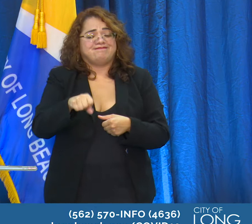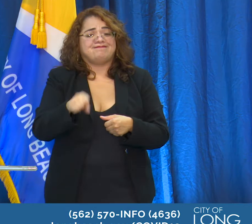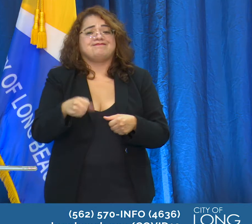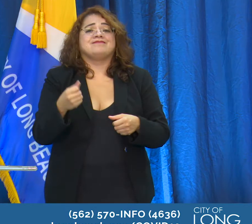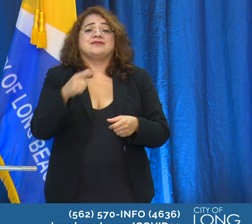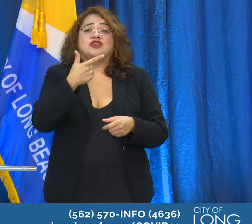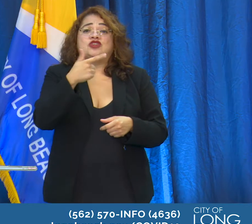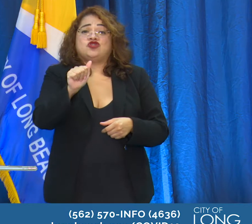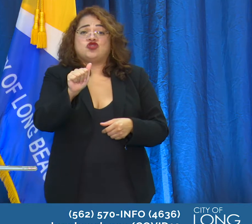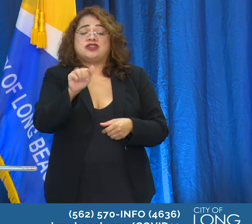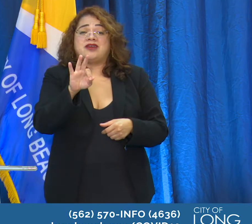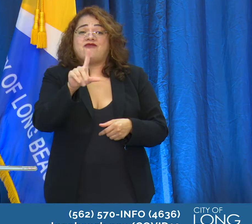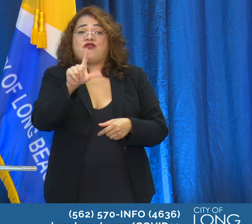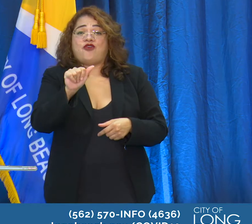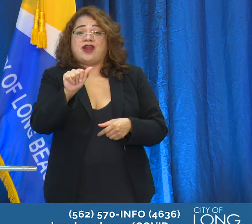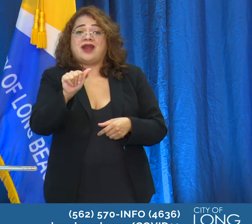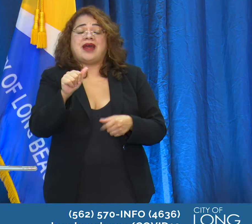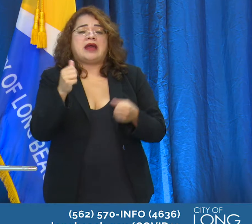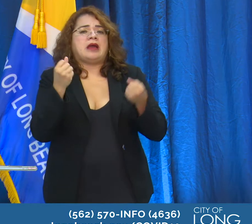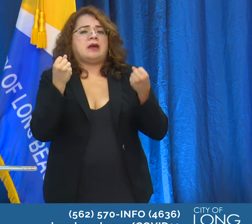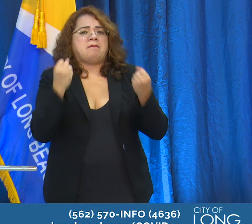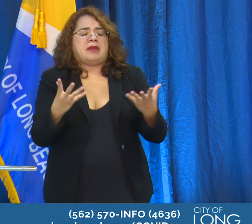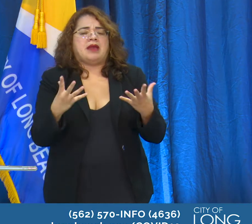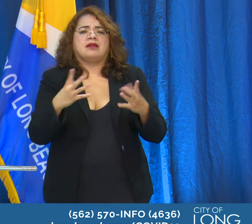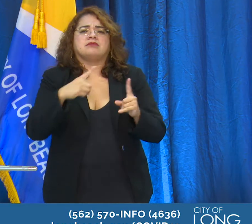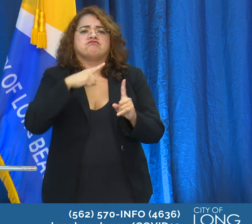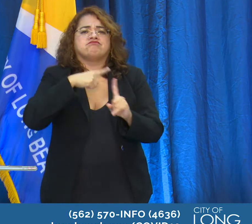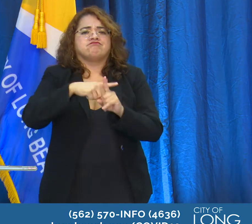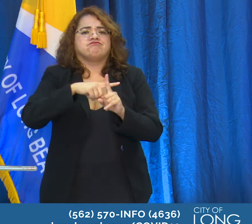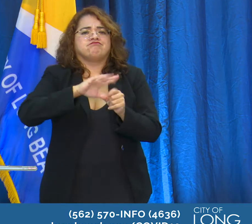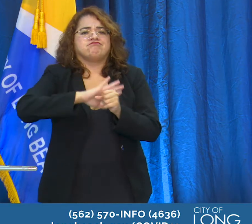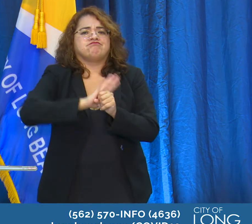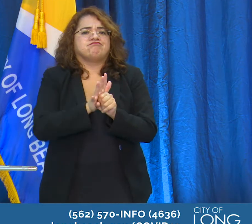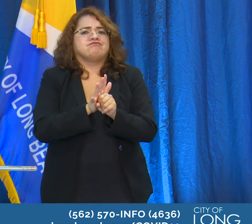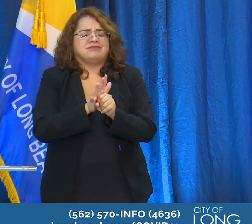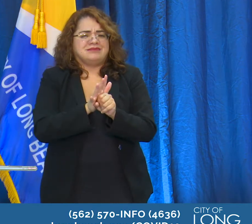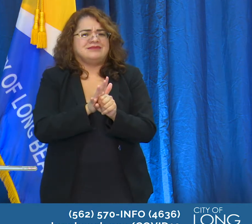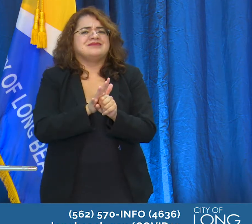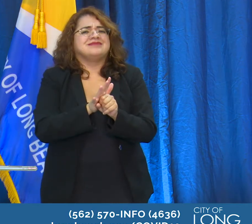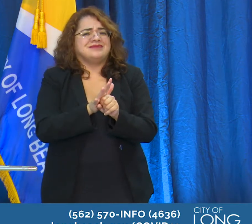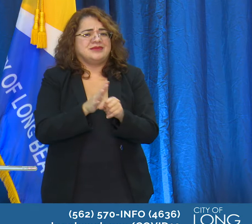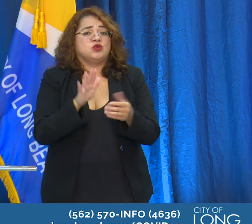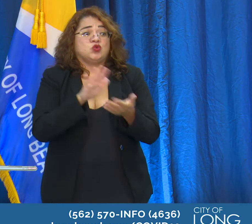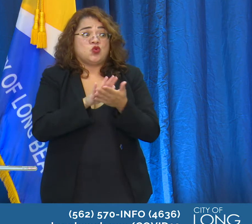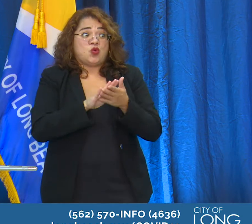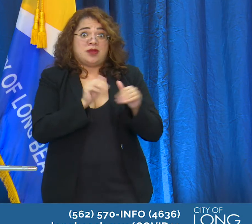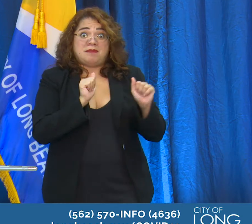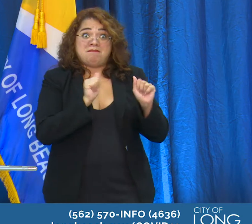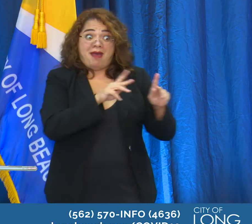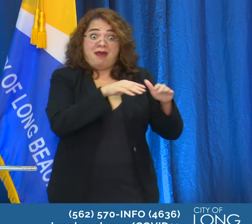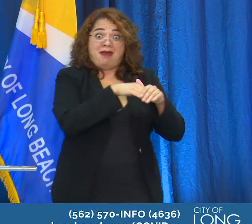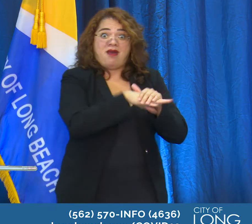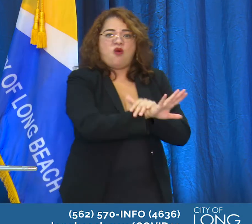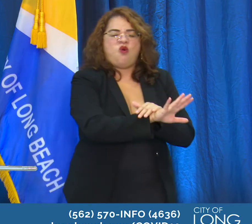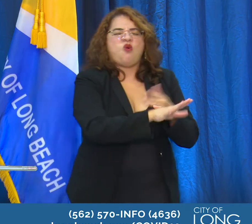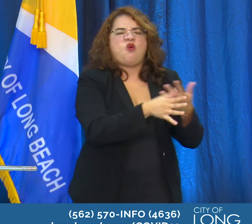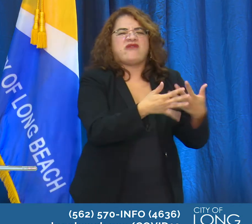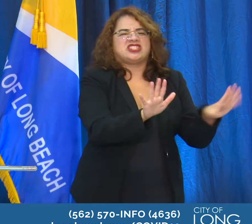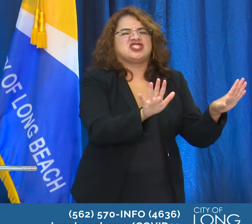Georgia, Florida, just so many cases coming out when people are going back to school. So I want to share a little bit about where we stand here.